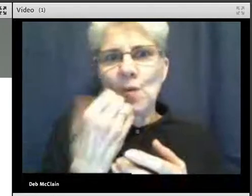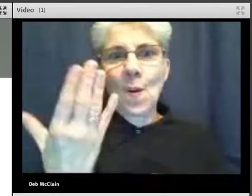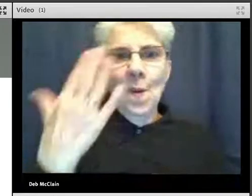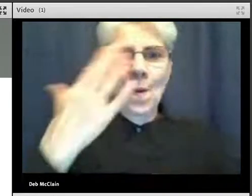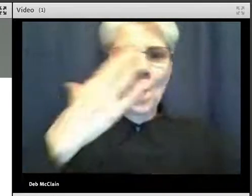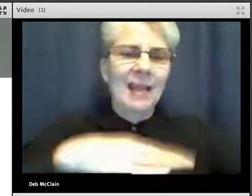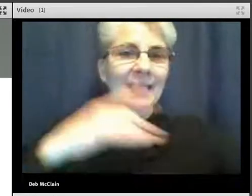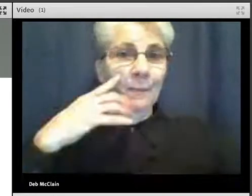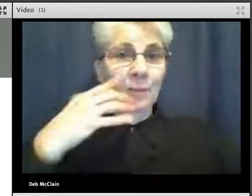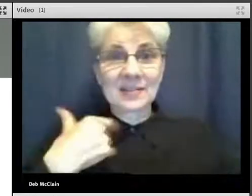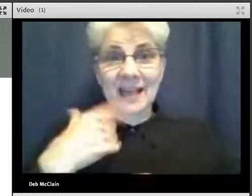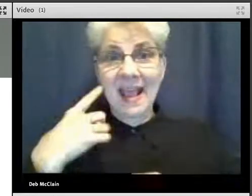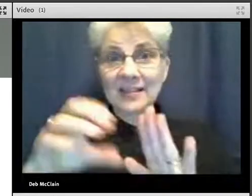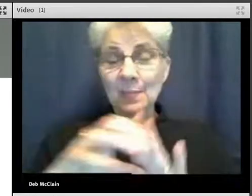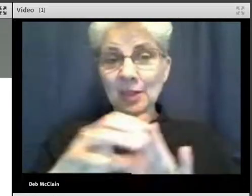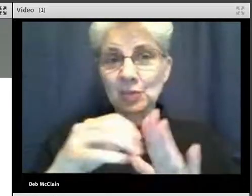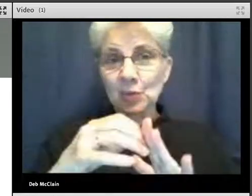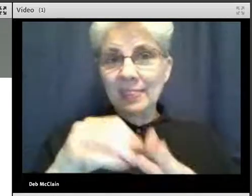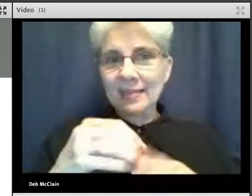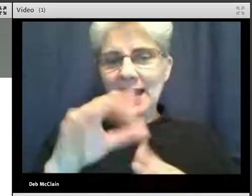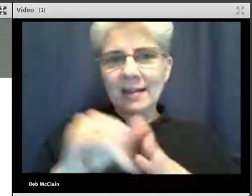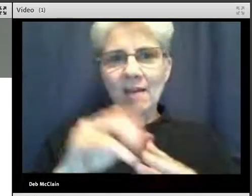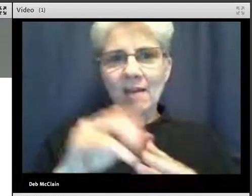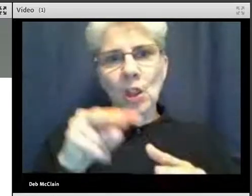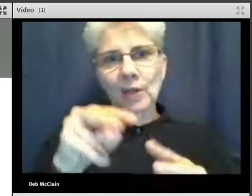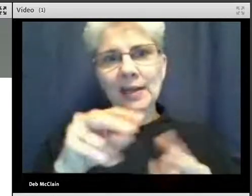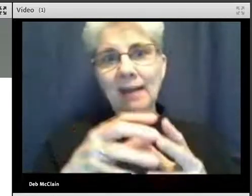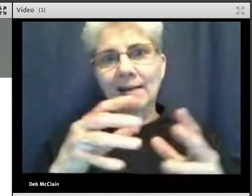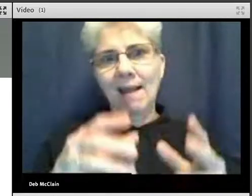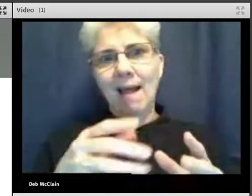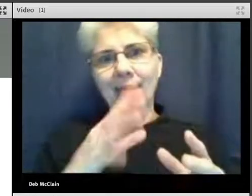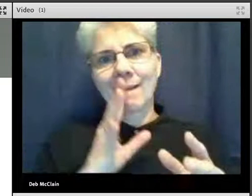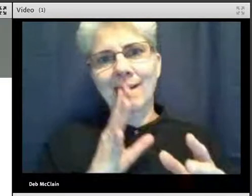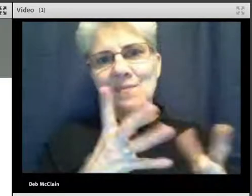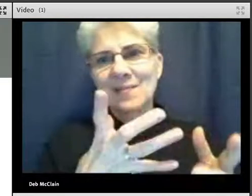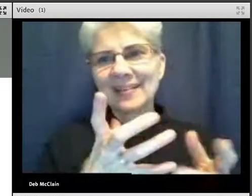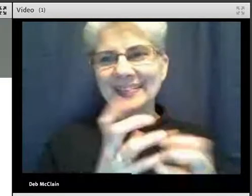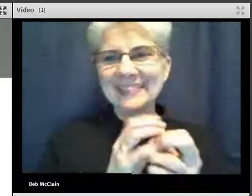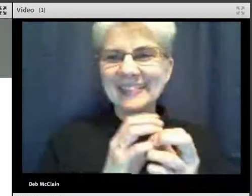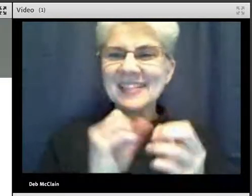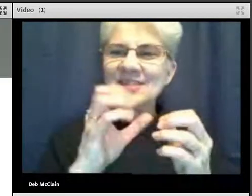which is I think because I have this image in this slide and I've been looking at it a lot.